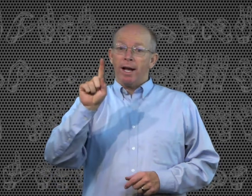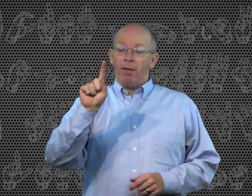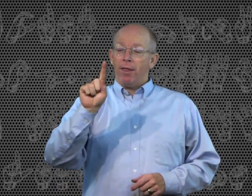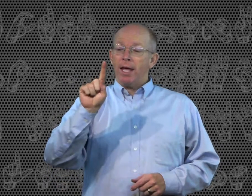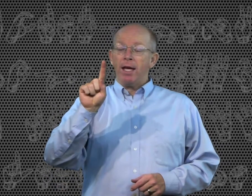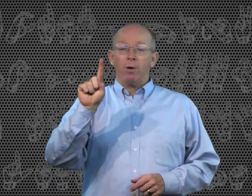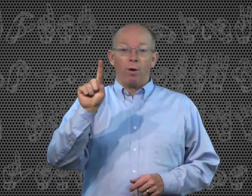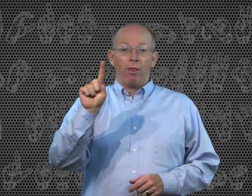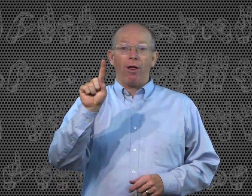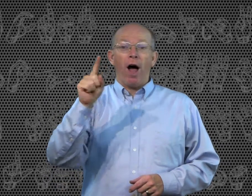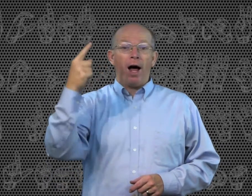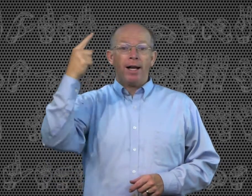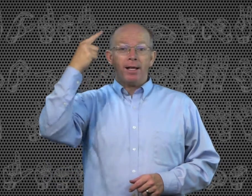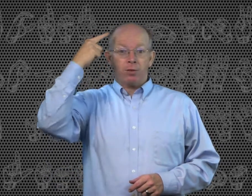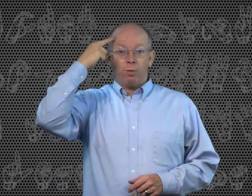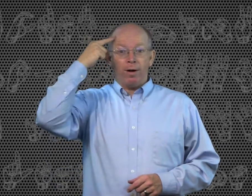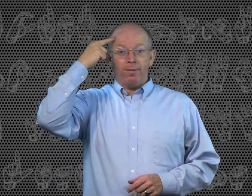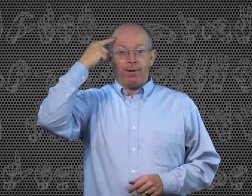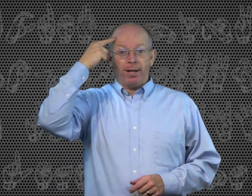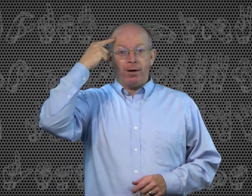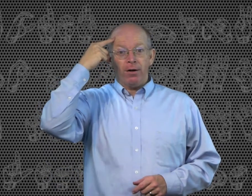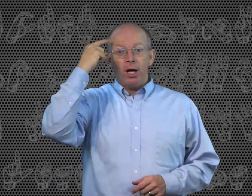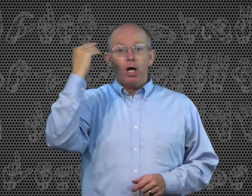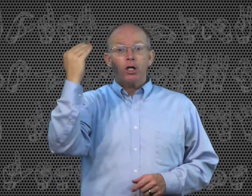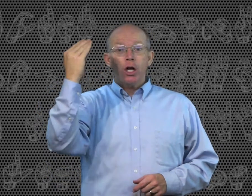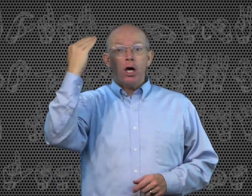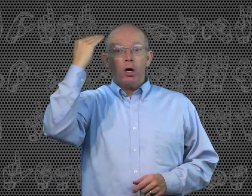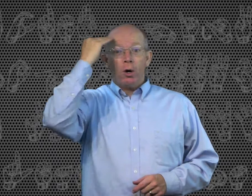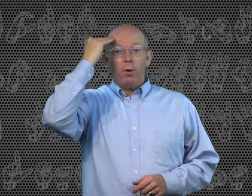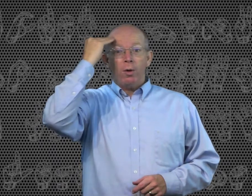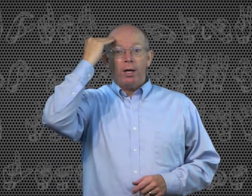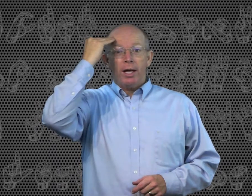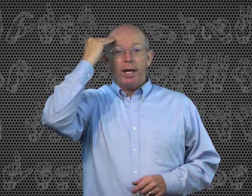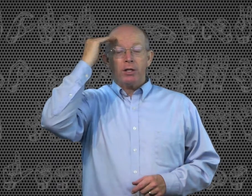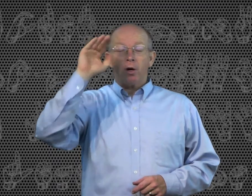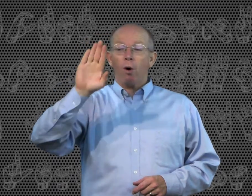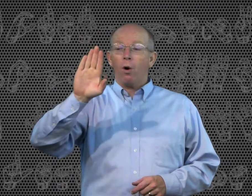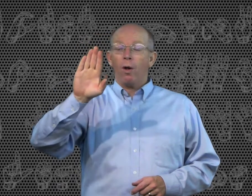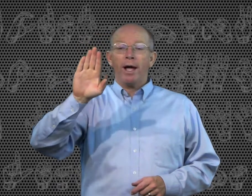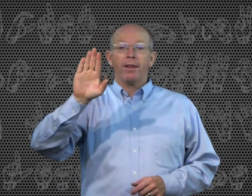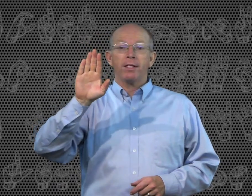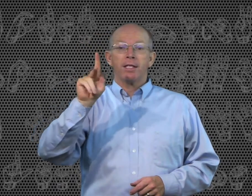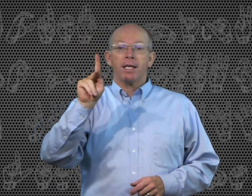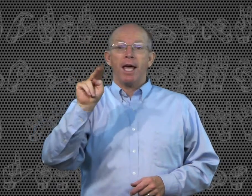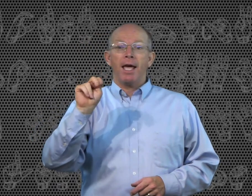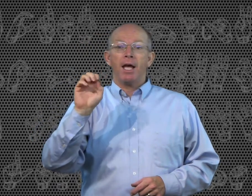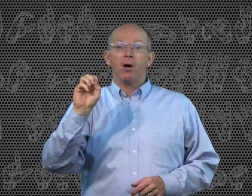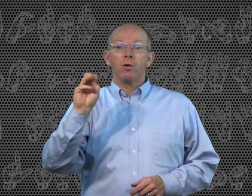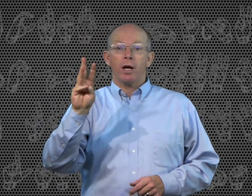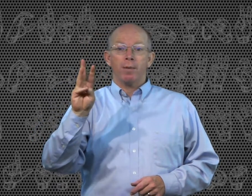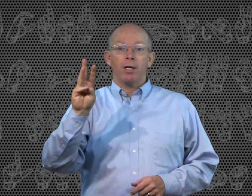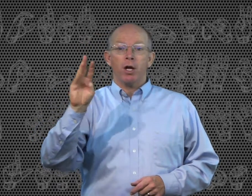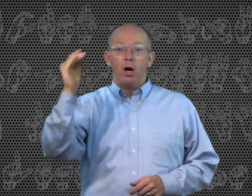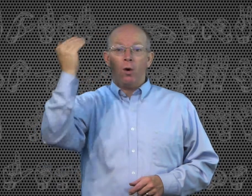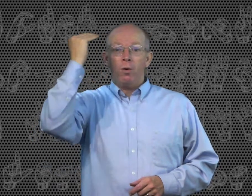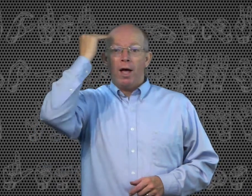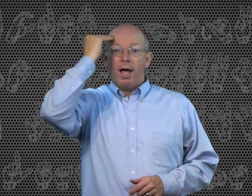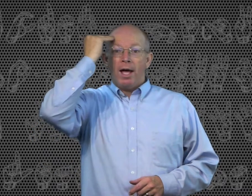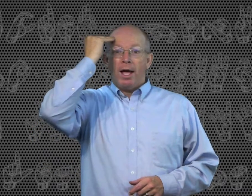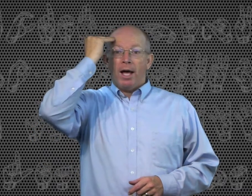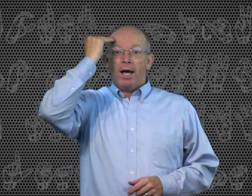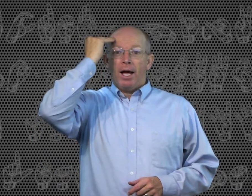Now, THINK or THOUGHT is one finger, but KNOW is with your whole hand this is K N O W